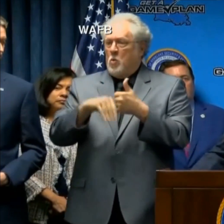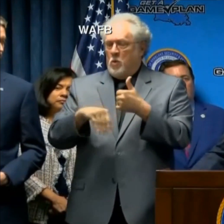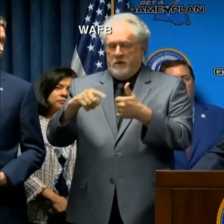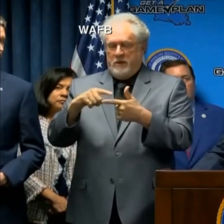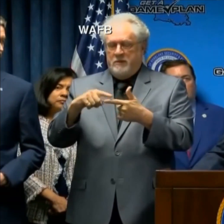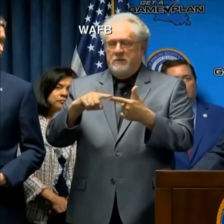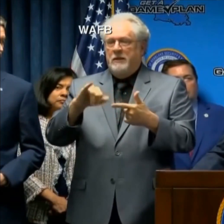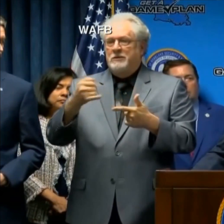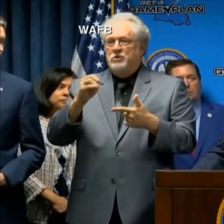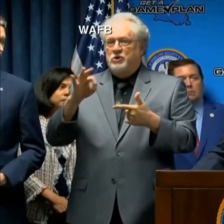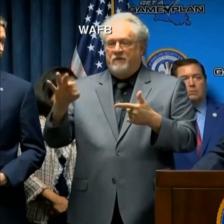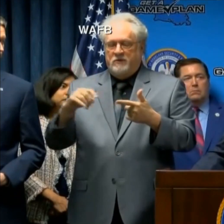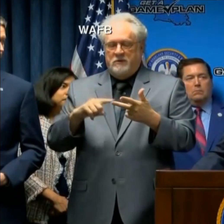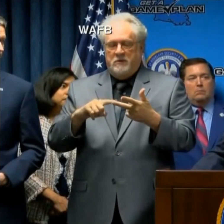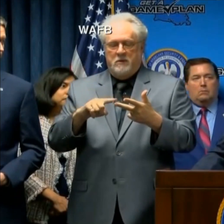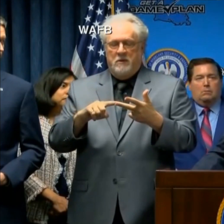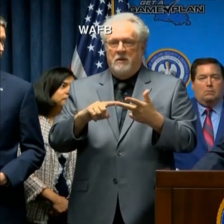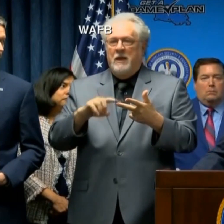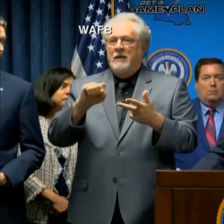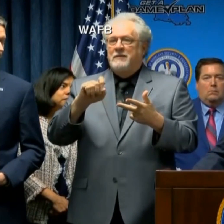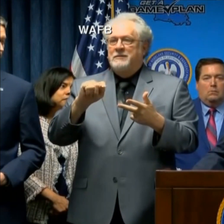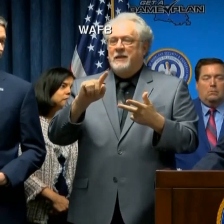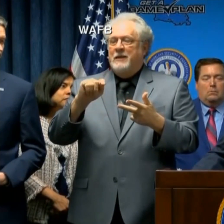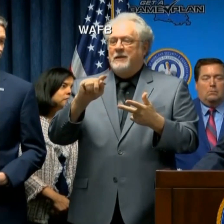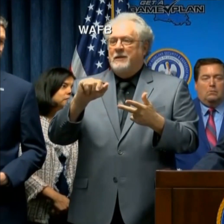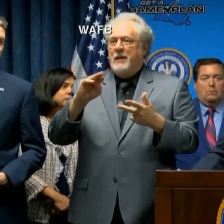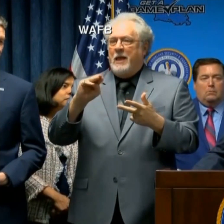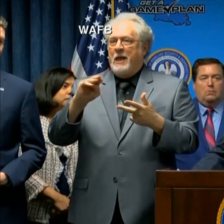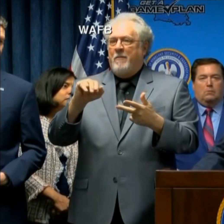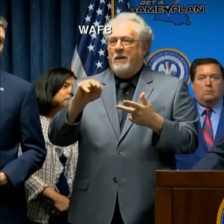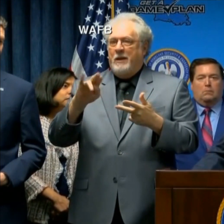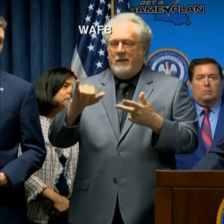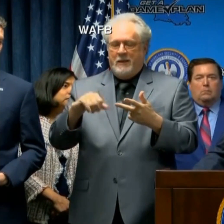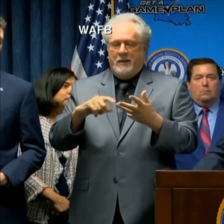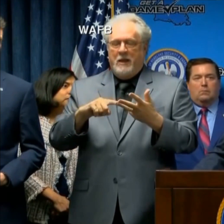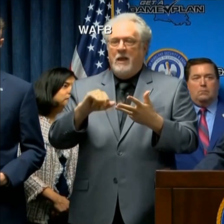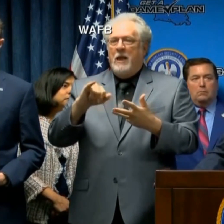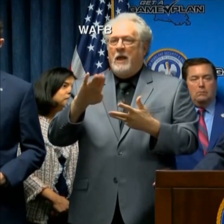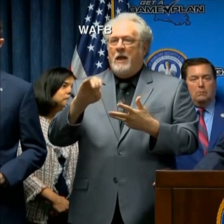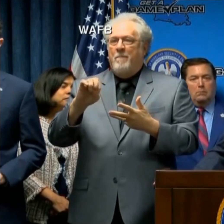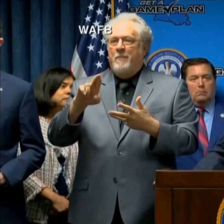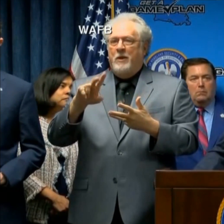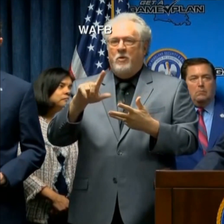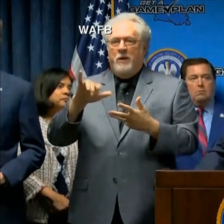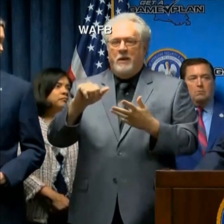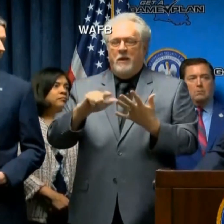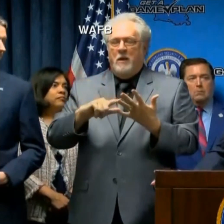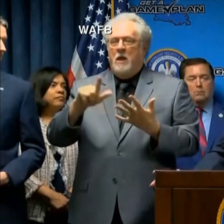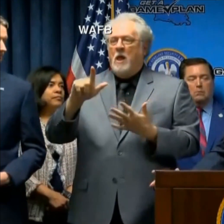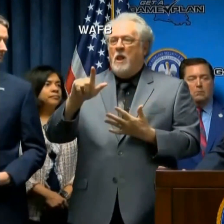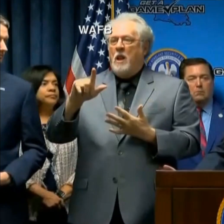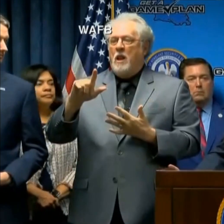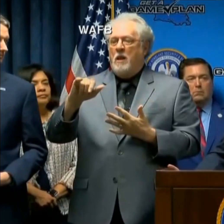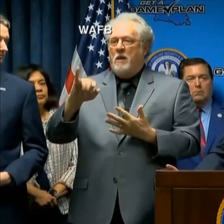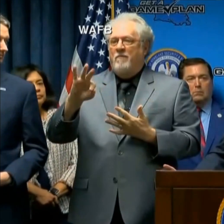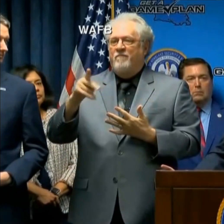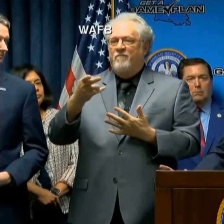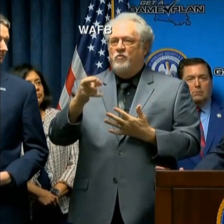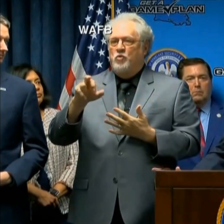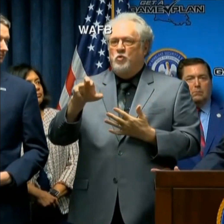Jefferson st. Tammany Iberia Lafourche and Kat oh now when I that lists the